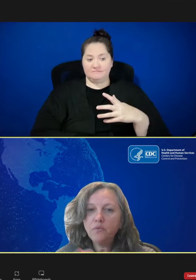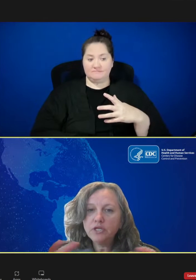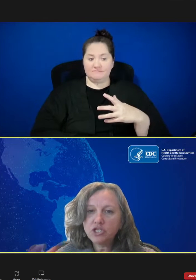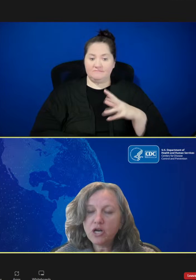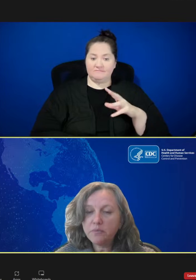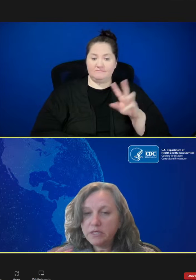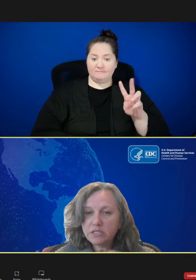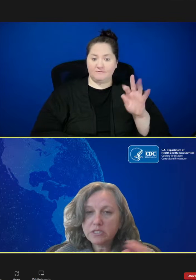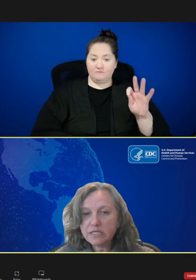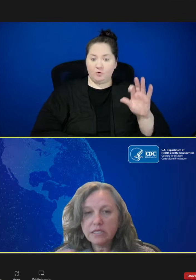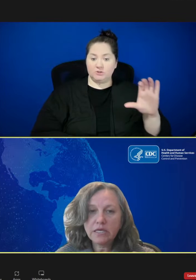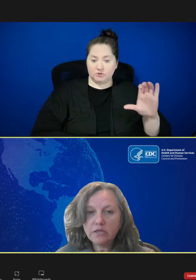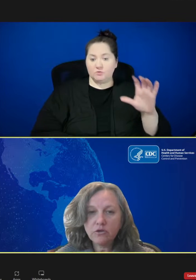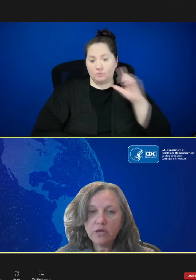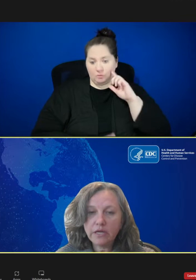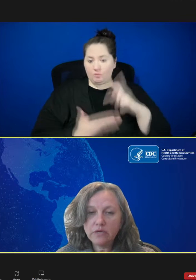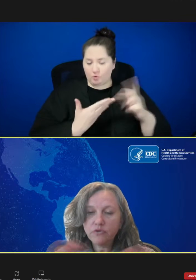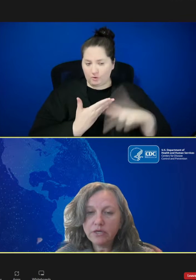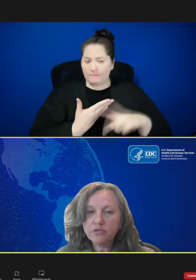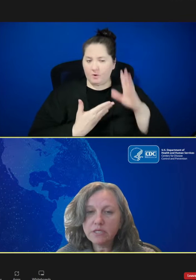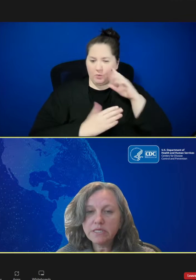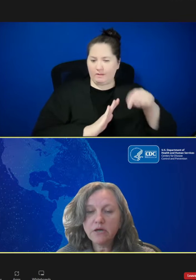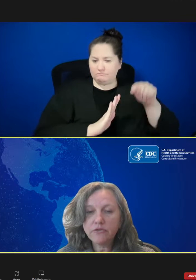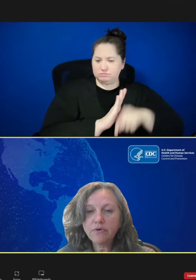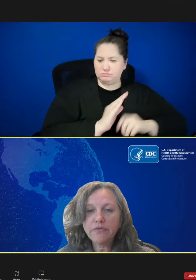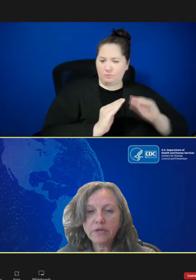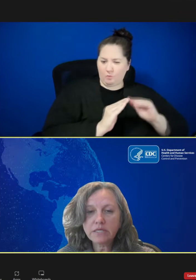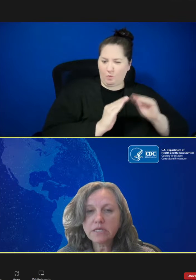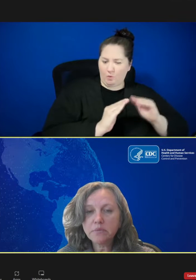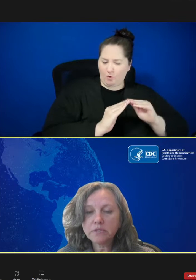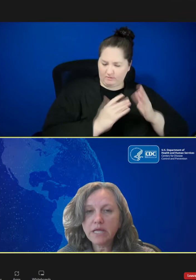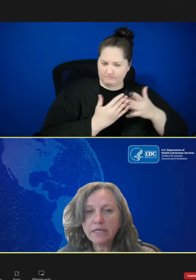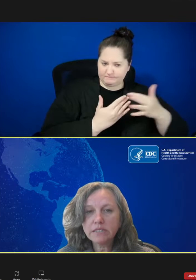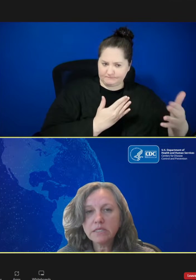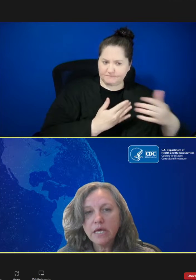which I'll be discussing in greater detail throughout the next couple of slides.